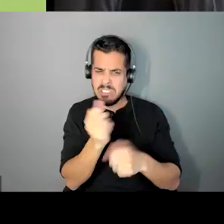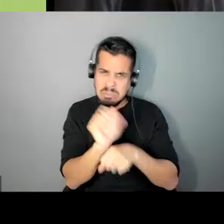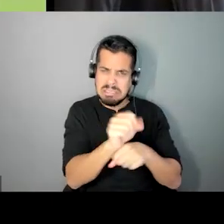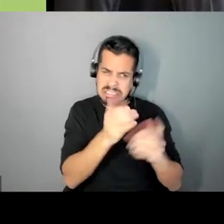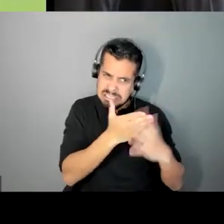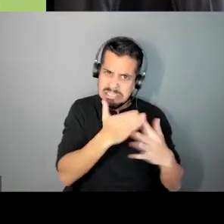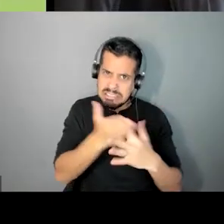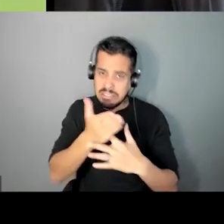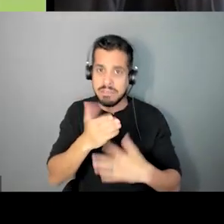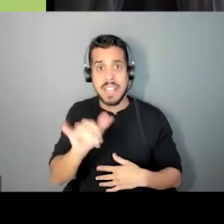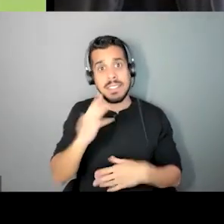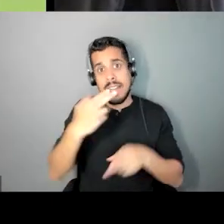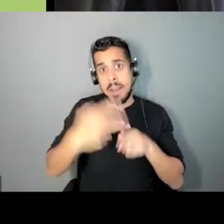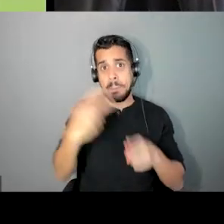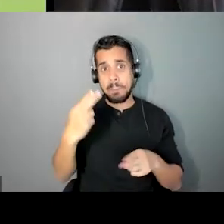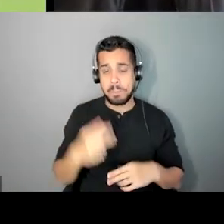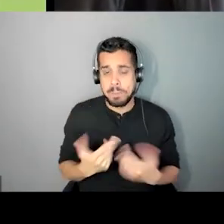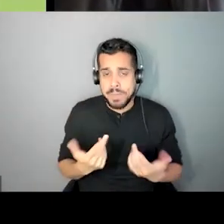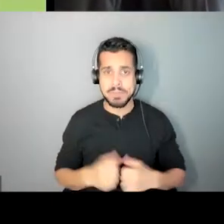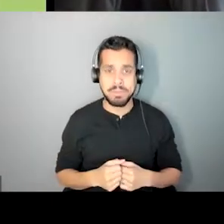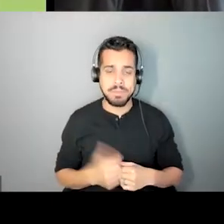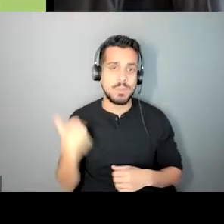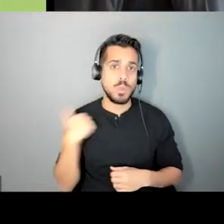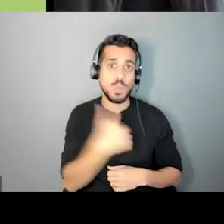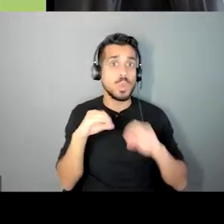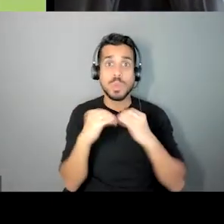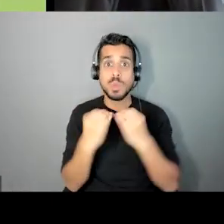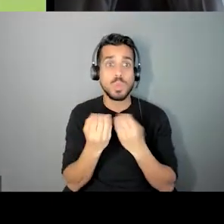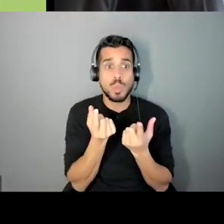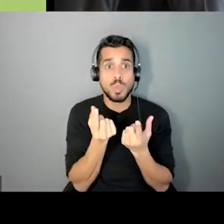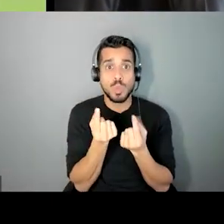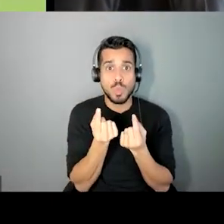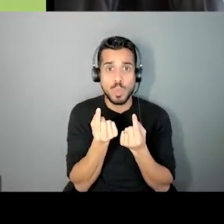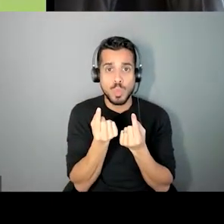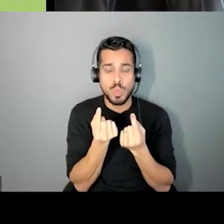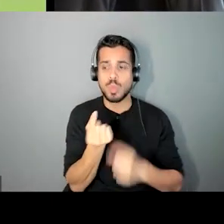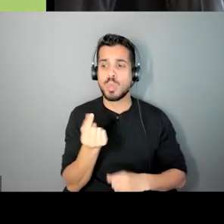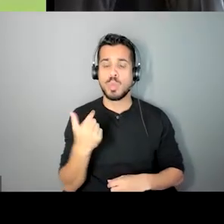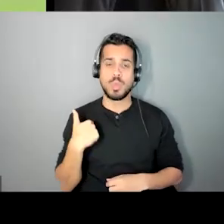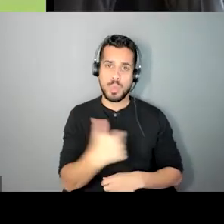and, uh... what we do as an organization team is we're, uh... we're all things workforce development.